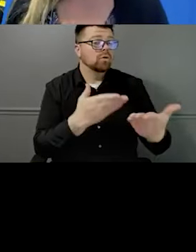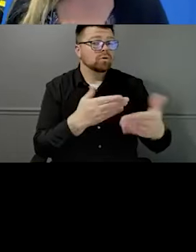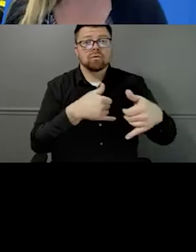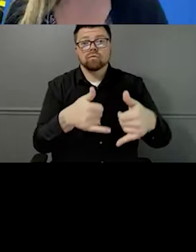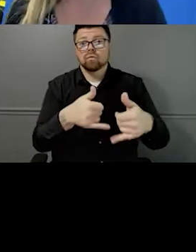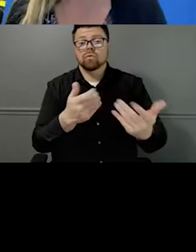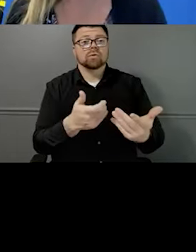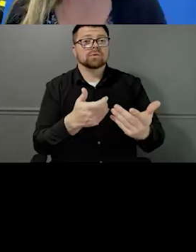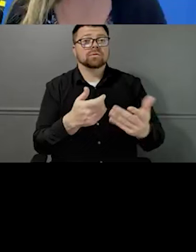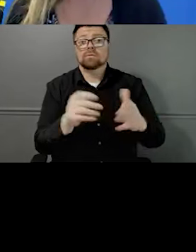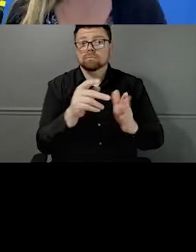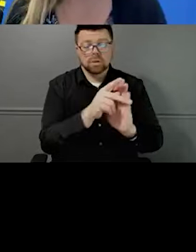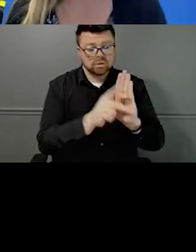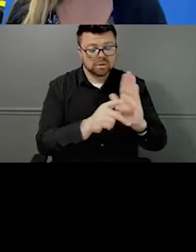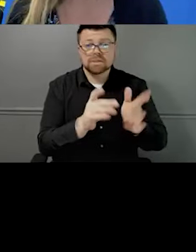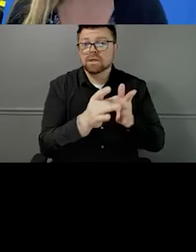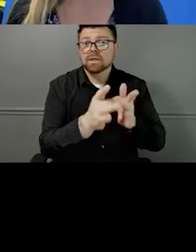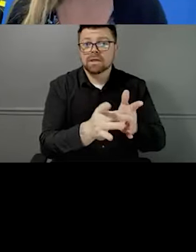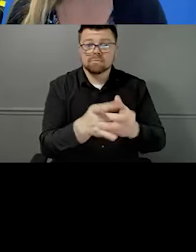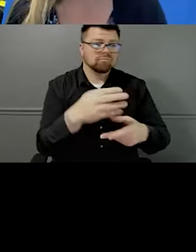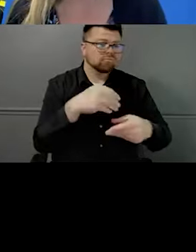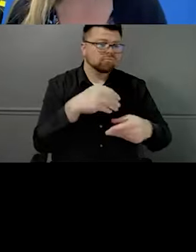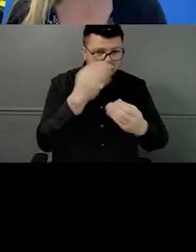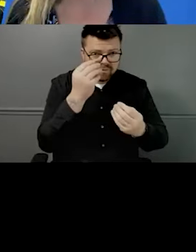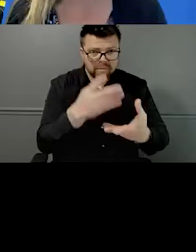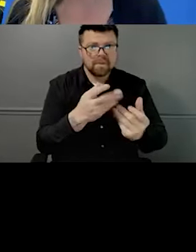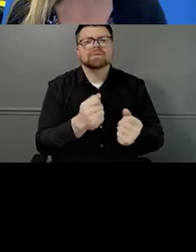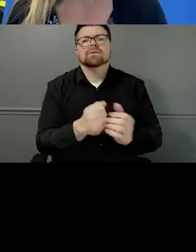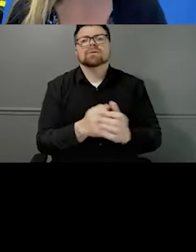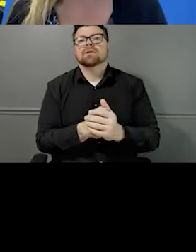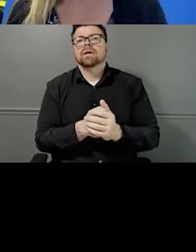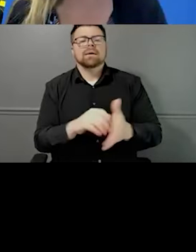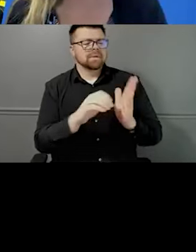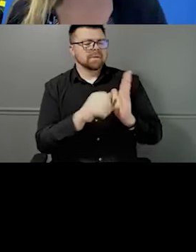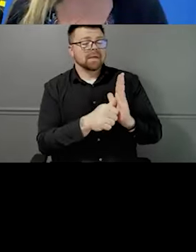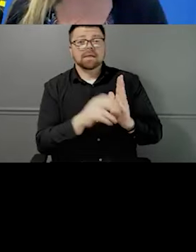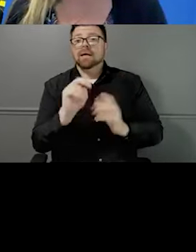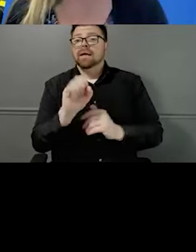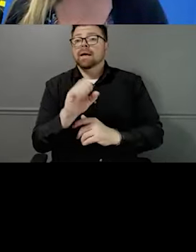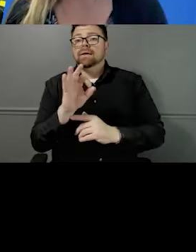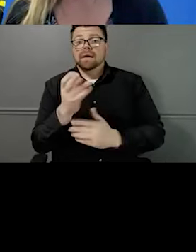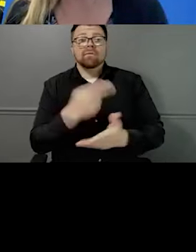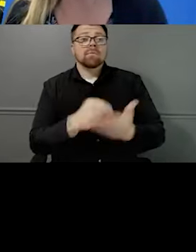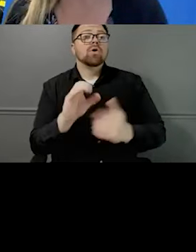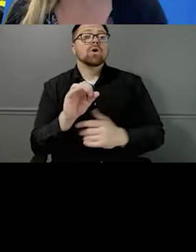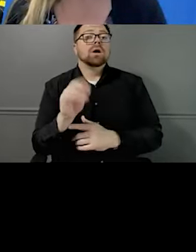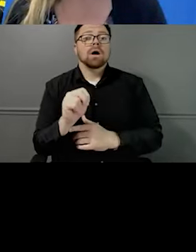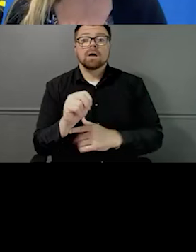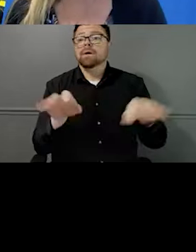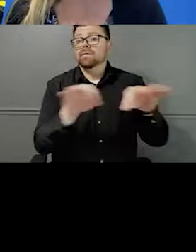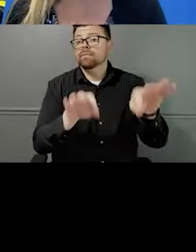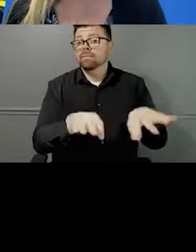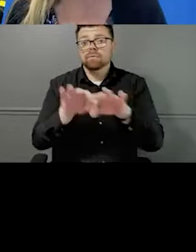does contain NSF's implementation of both common forms. We're going to walk you through a bit